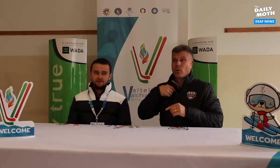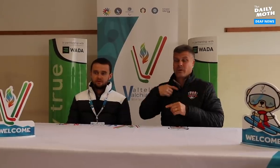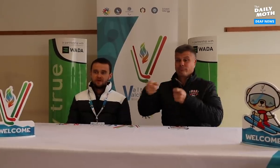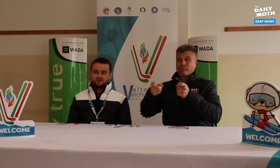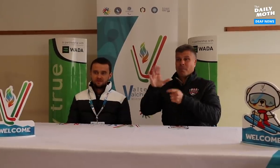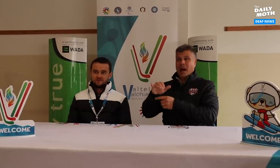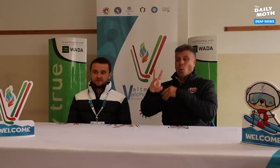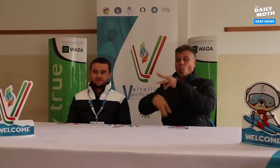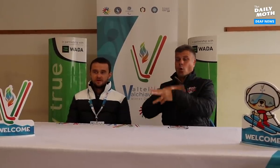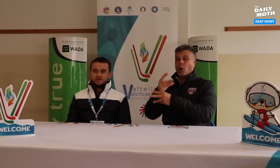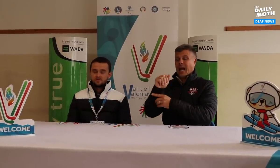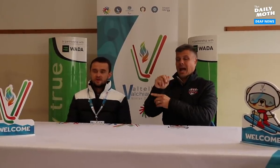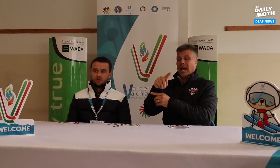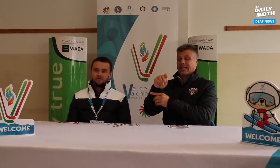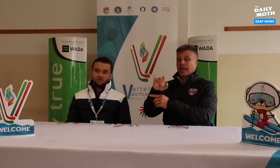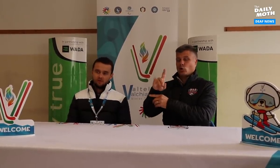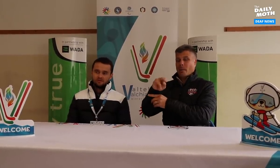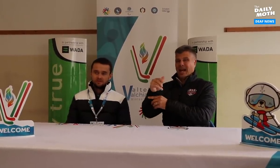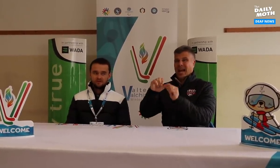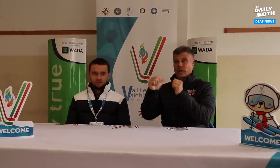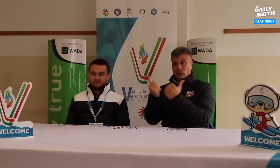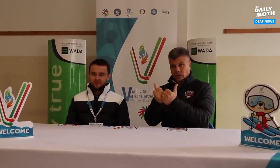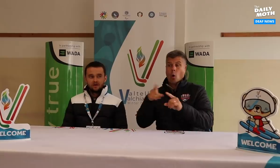I’m under the World Anti-Doping Agency.